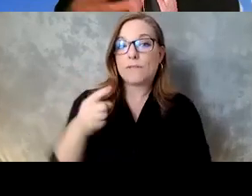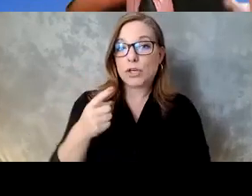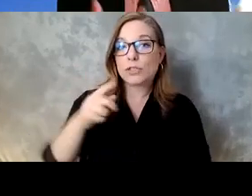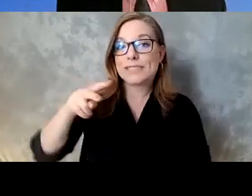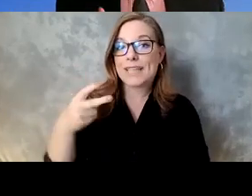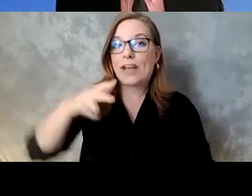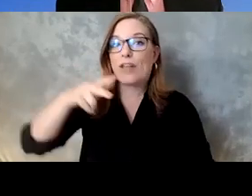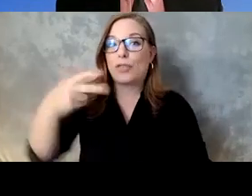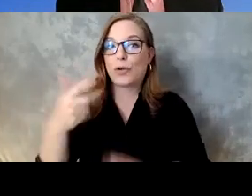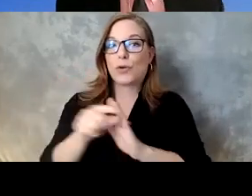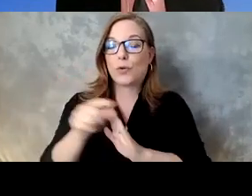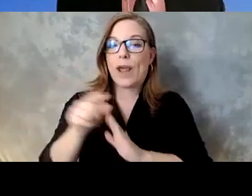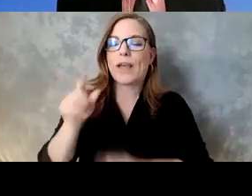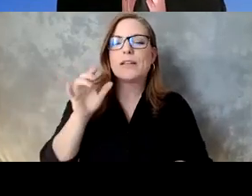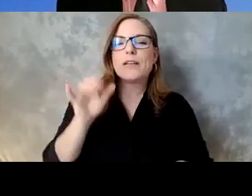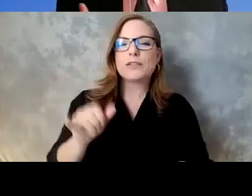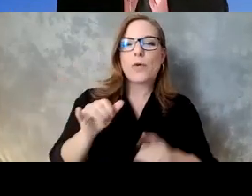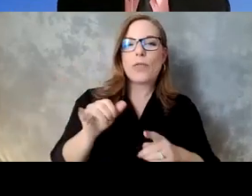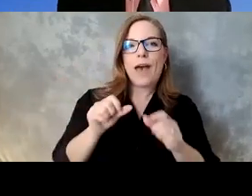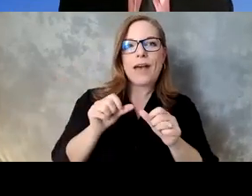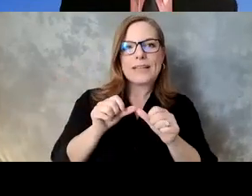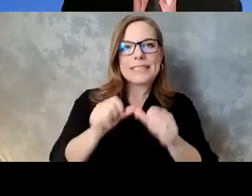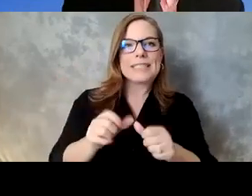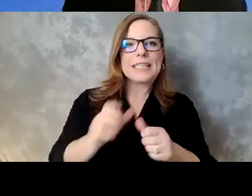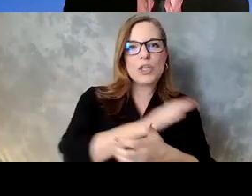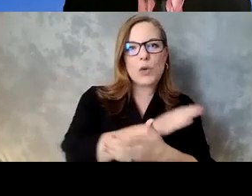So there's a seamless continuum for students during their early years in the educational